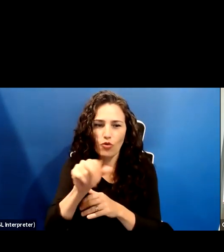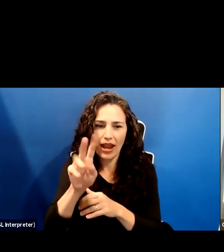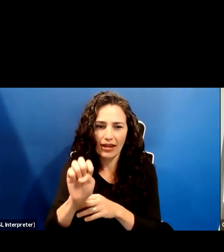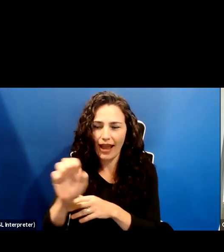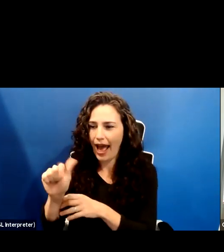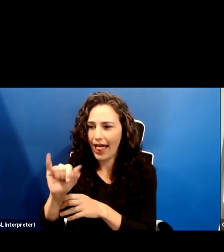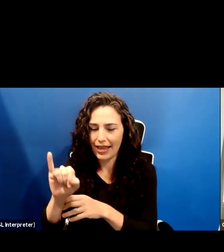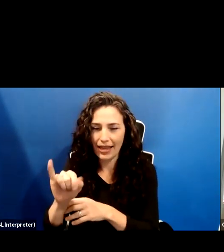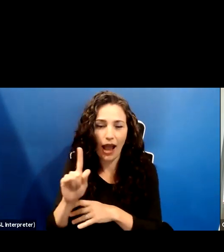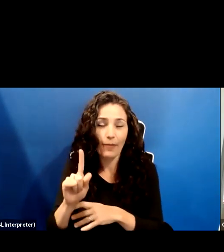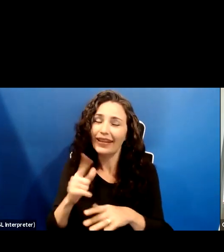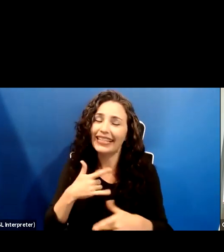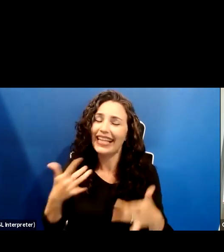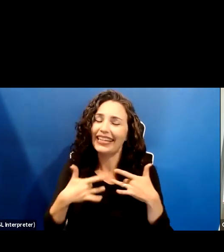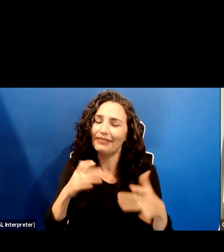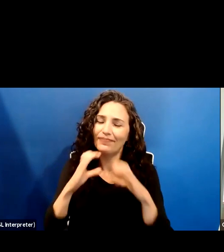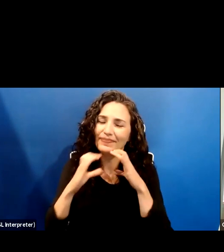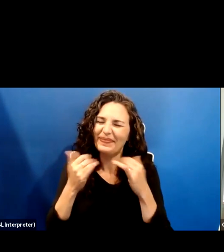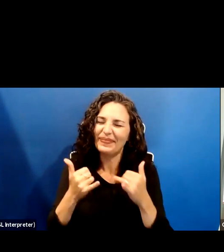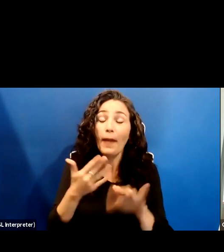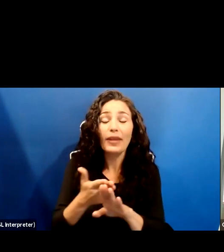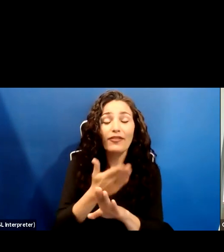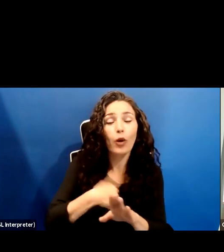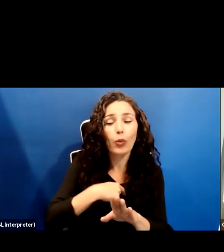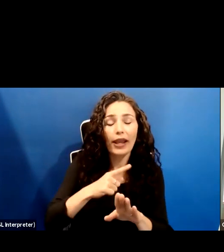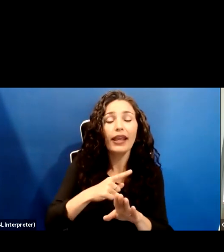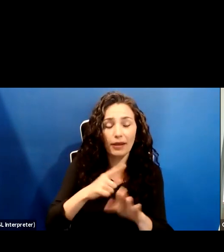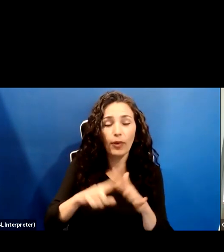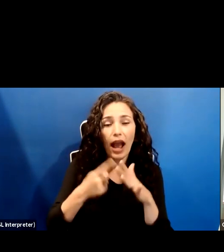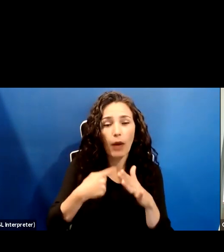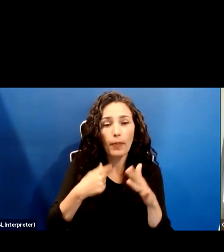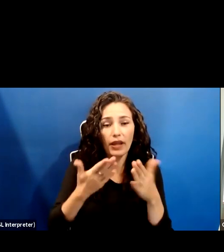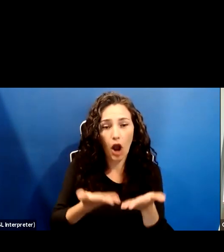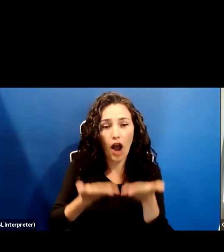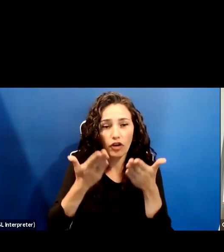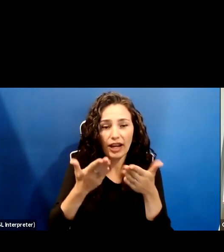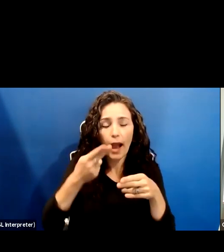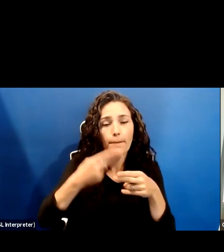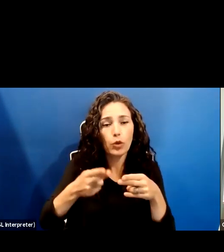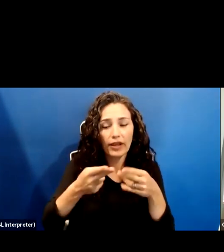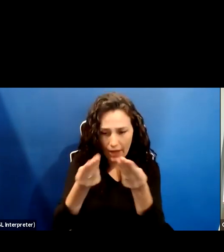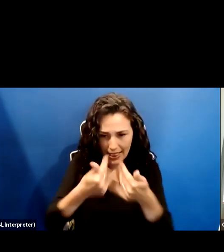But before we begin, I'm gonna offer a brief land acknowledgement as we always do here at the IDA.